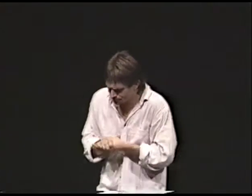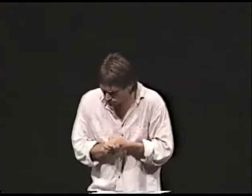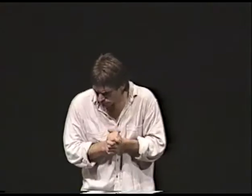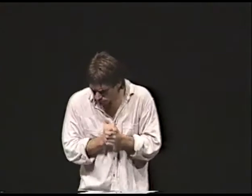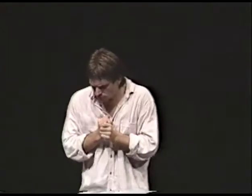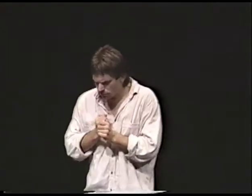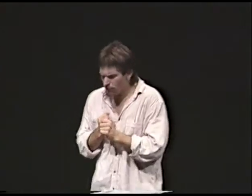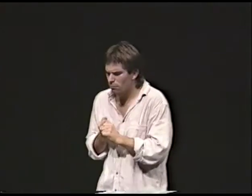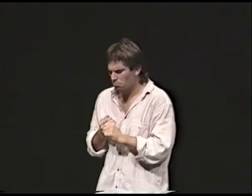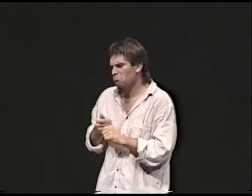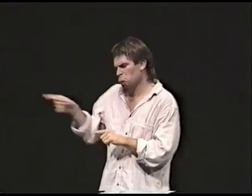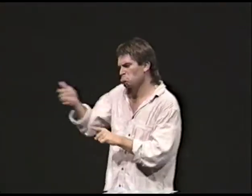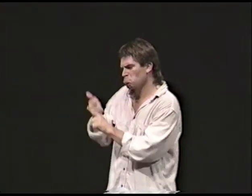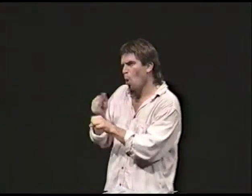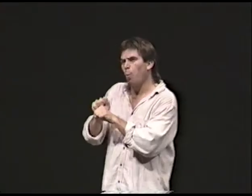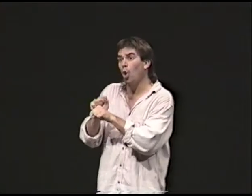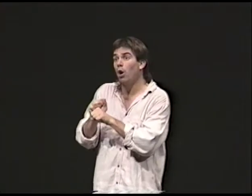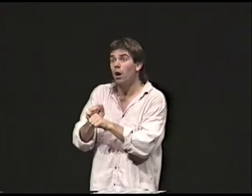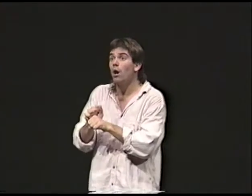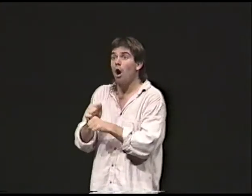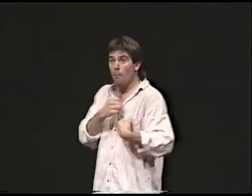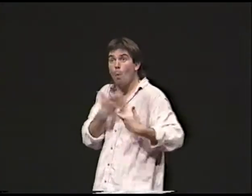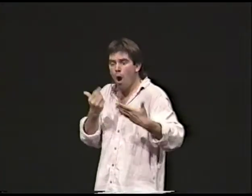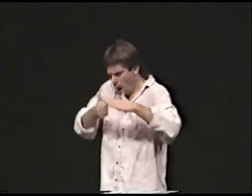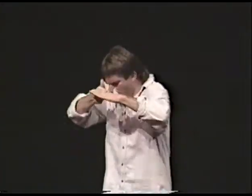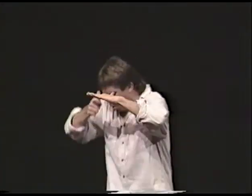OK, this is what he told me.